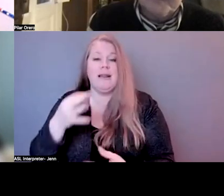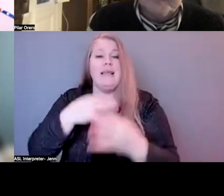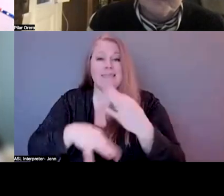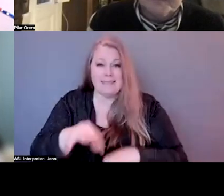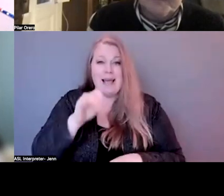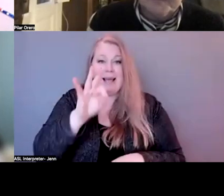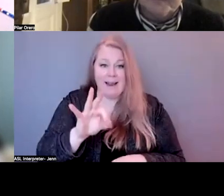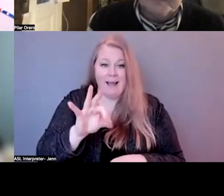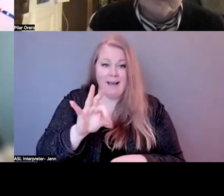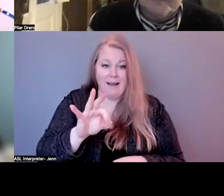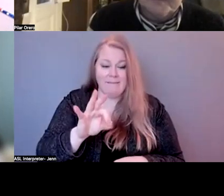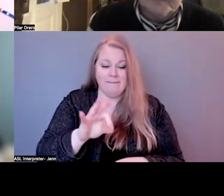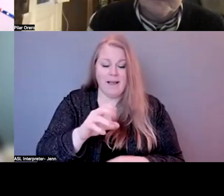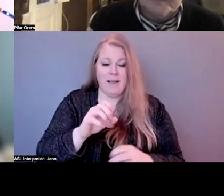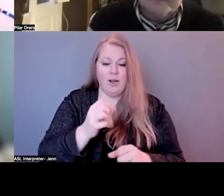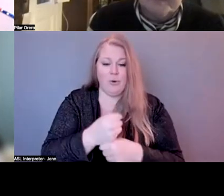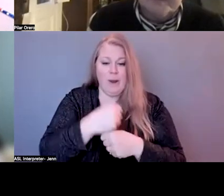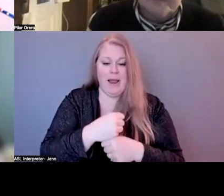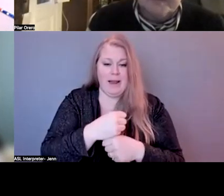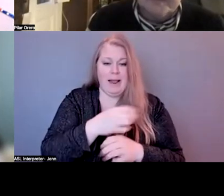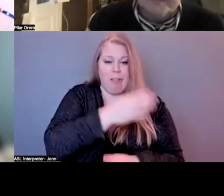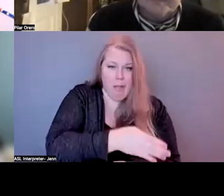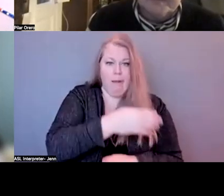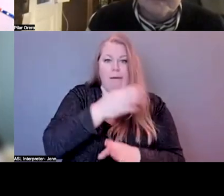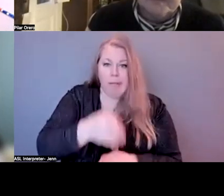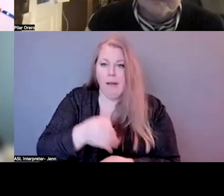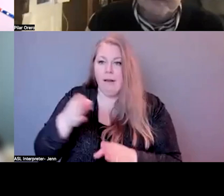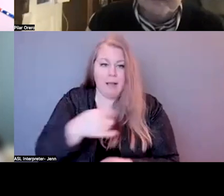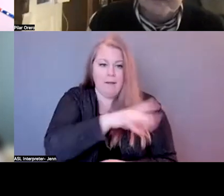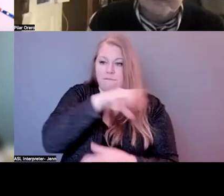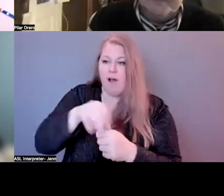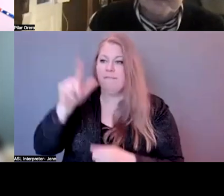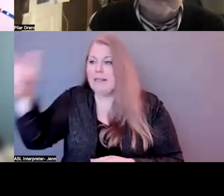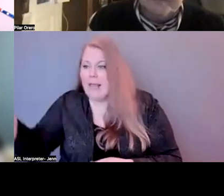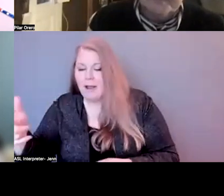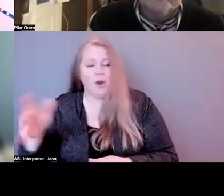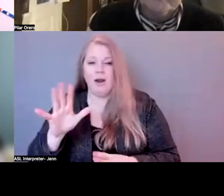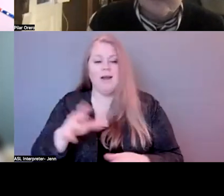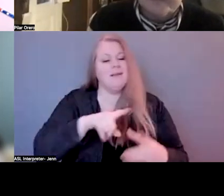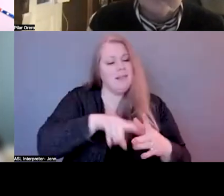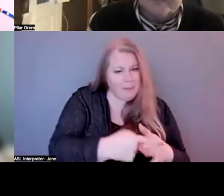kind of quite clunky steps between different sets of knowledge that